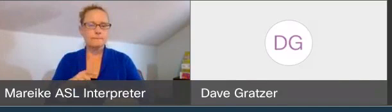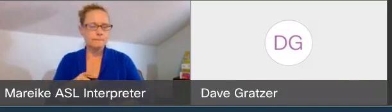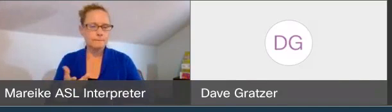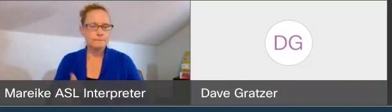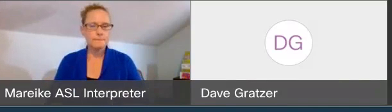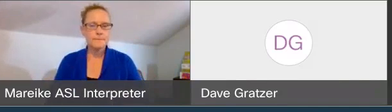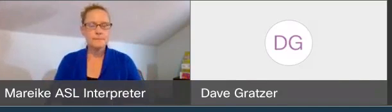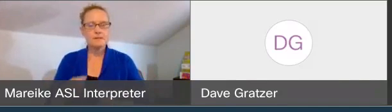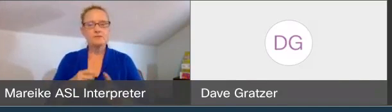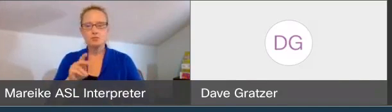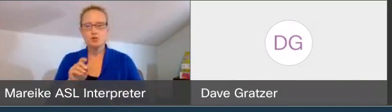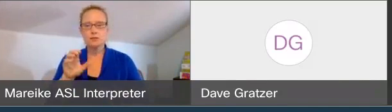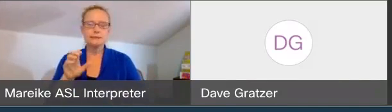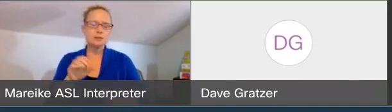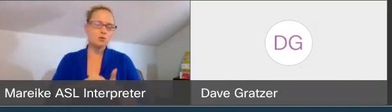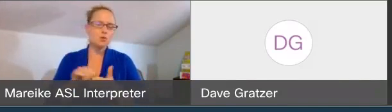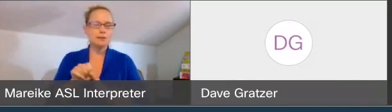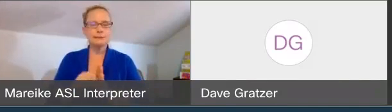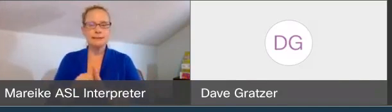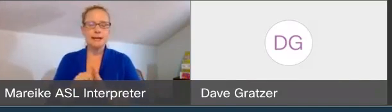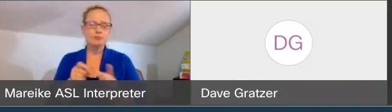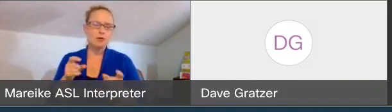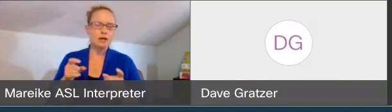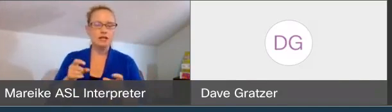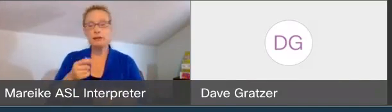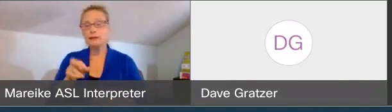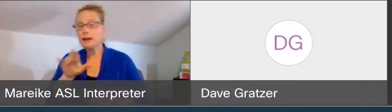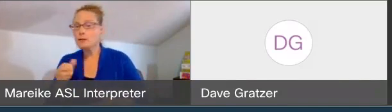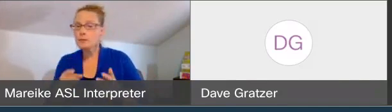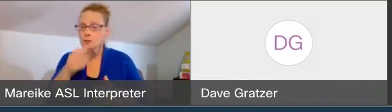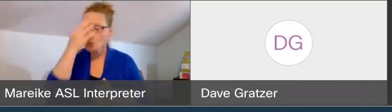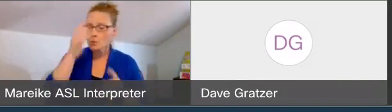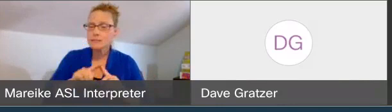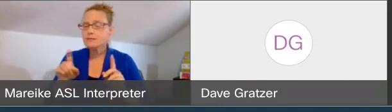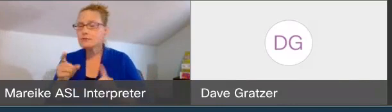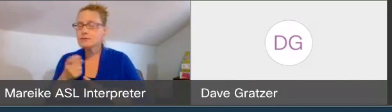from the New York State Regulations and Gary, you may know different from North Carolina or more